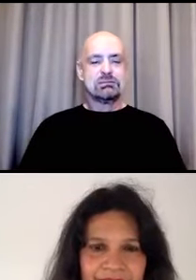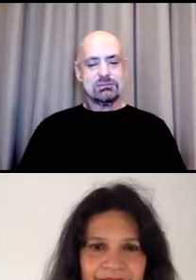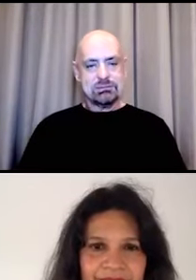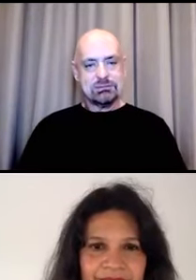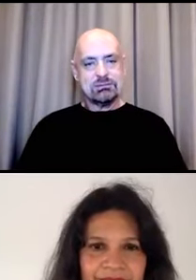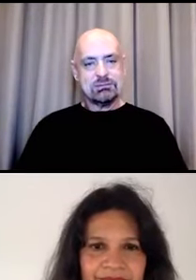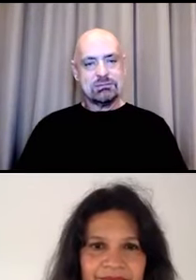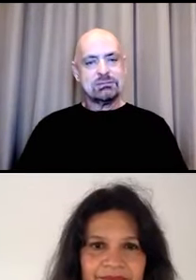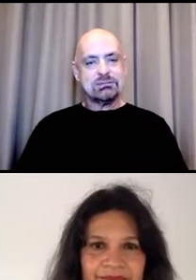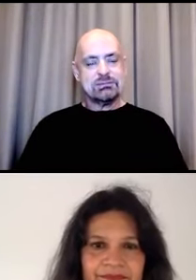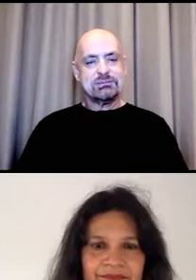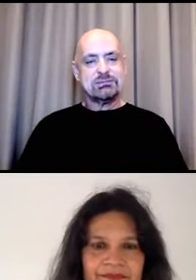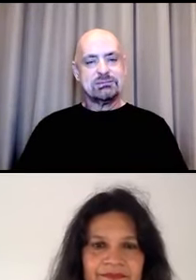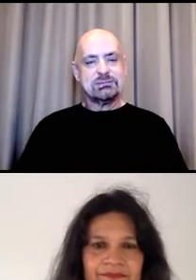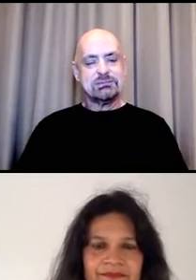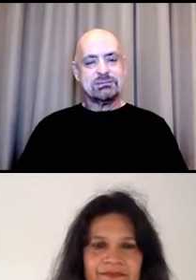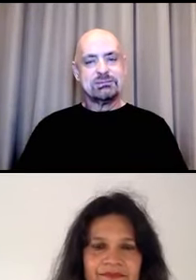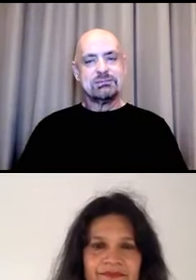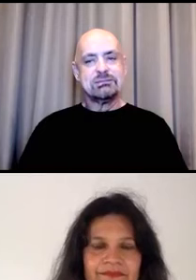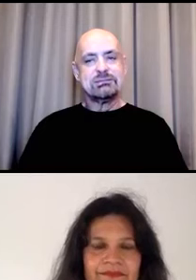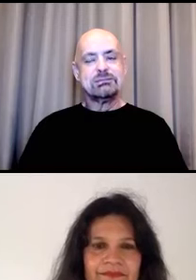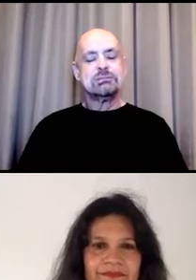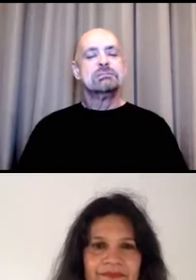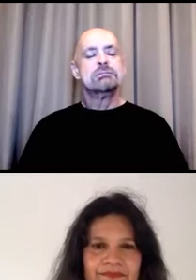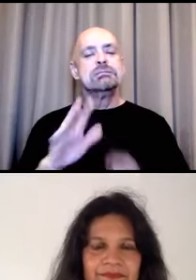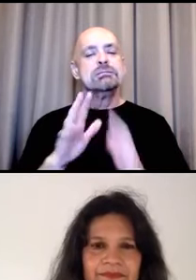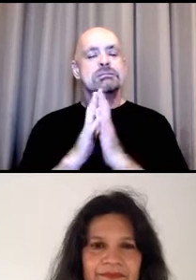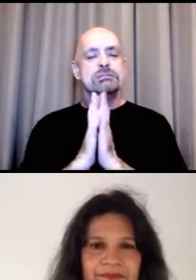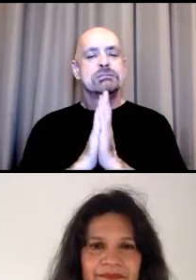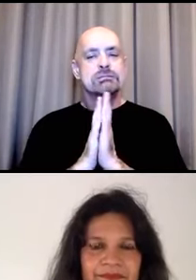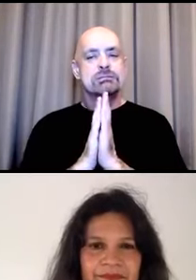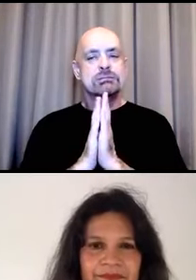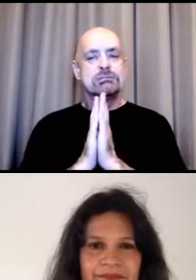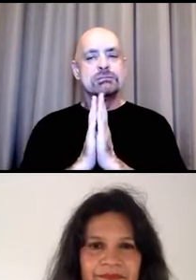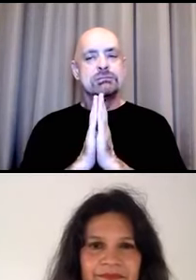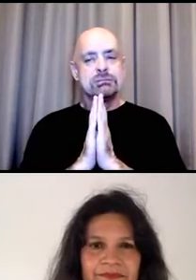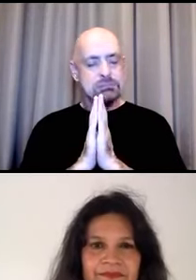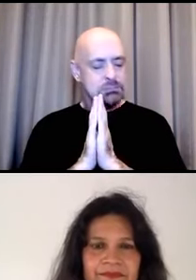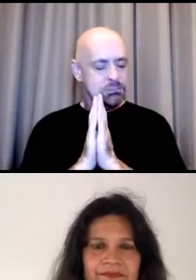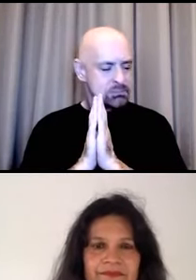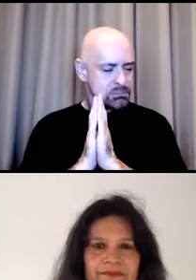Oxford historian had claimed that in an article I read a long time